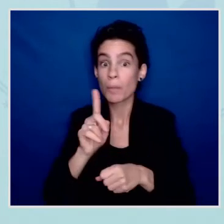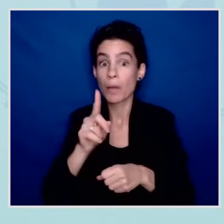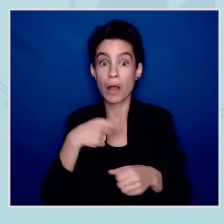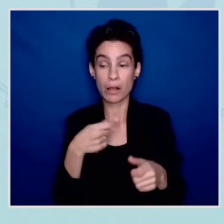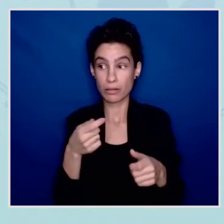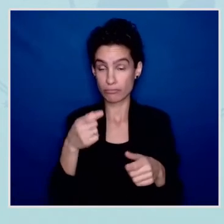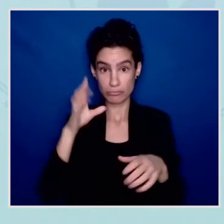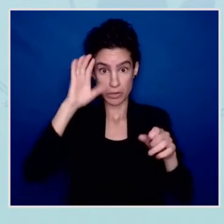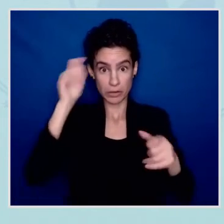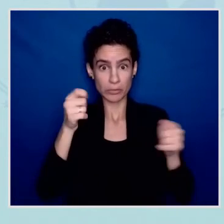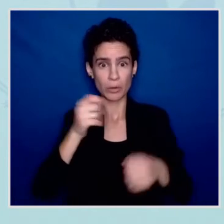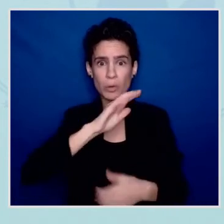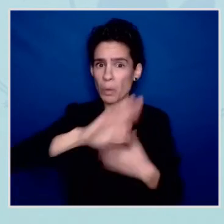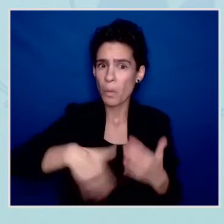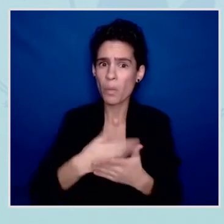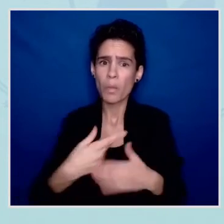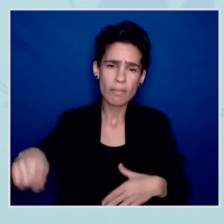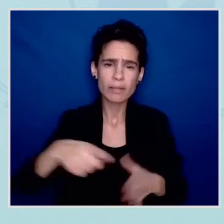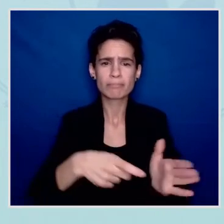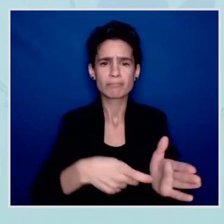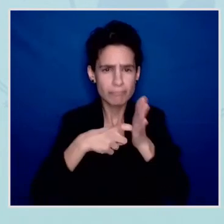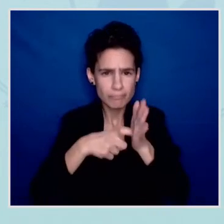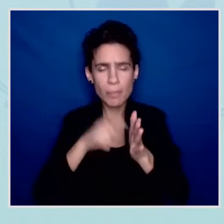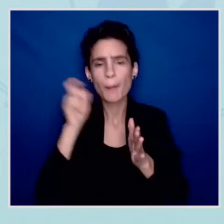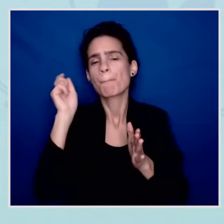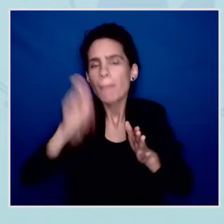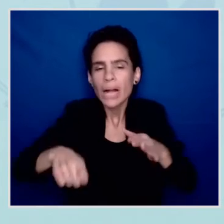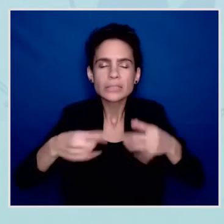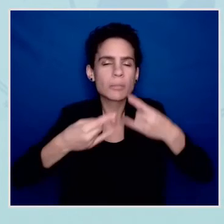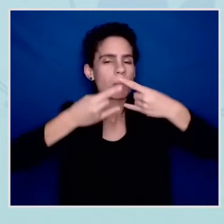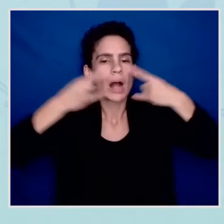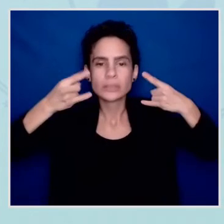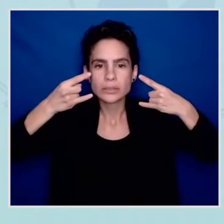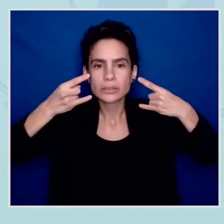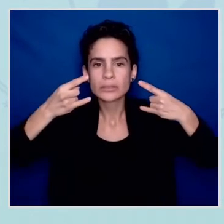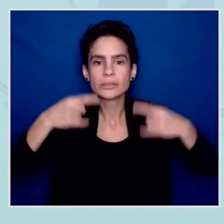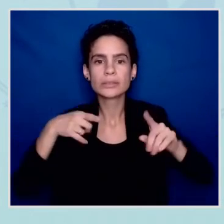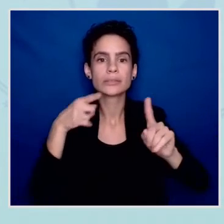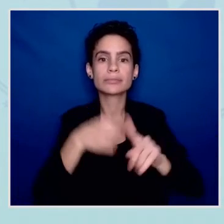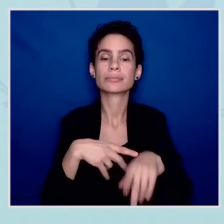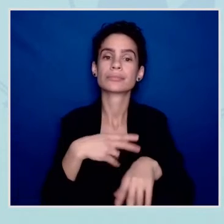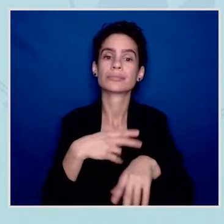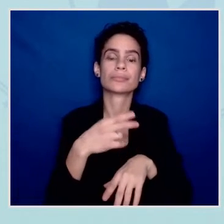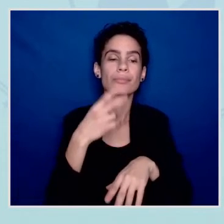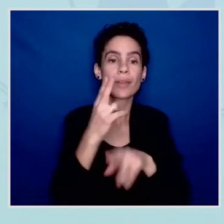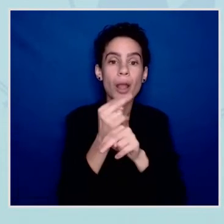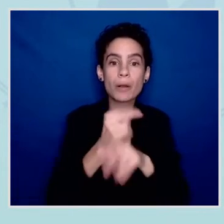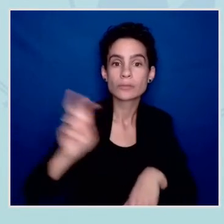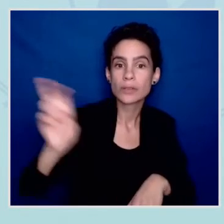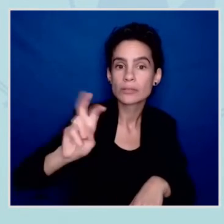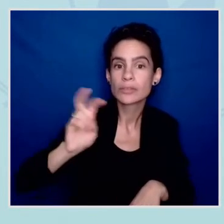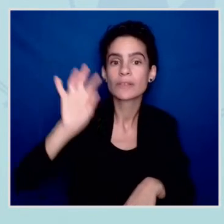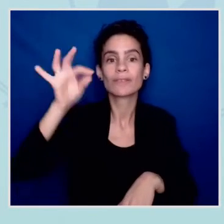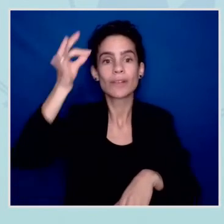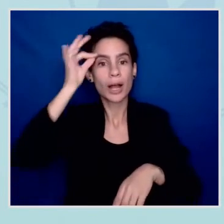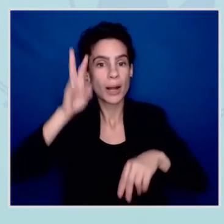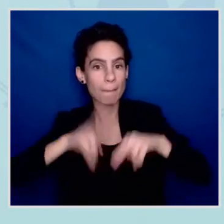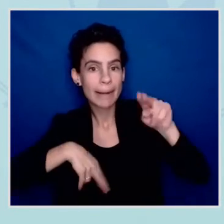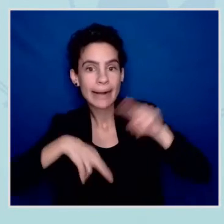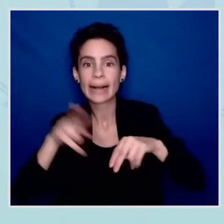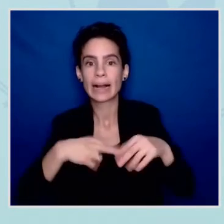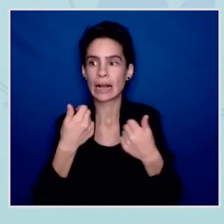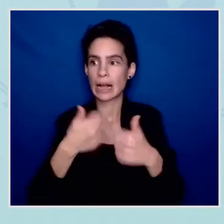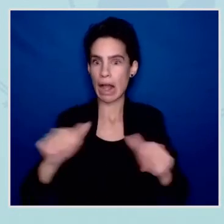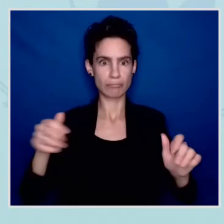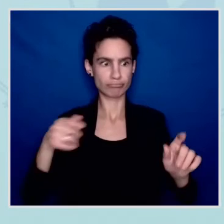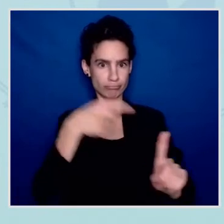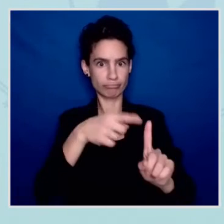I'M COMMITTED TO INSISTING THAT